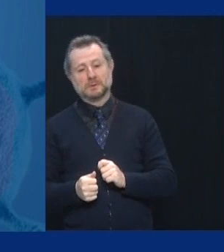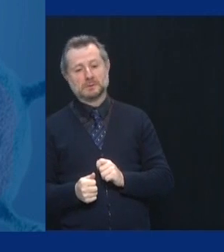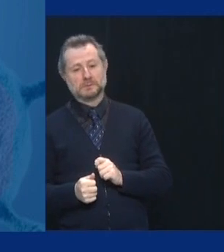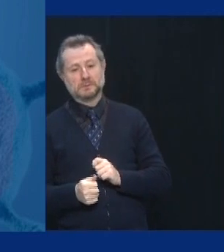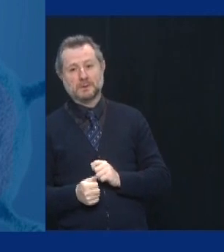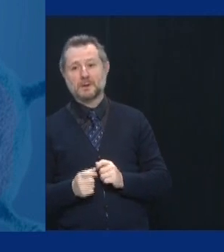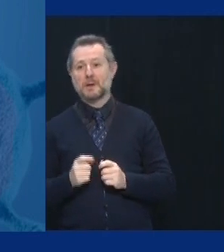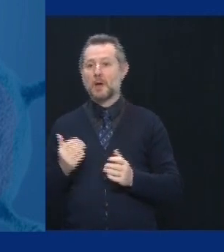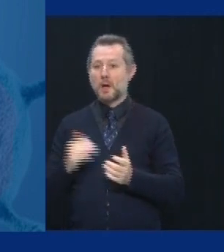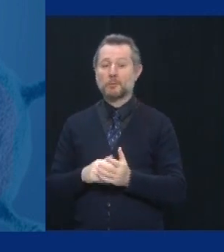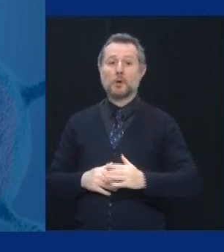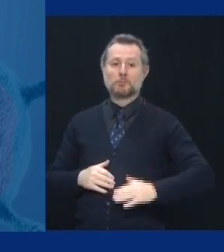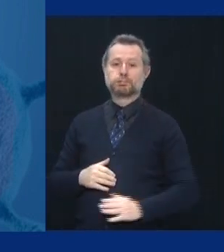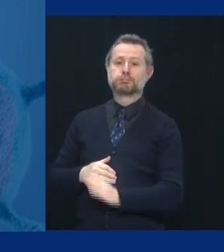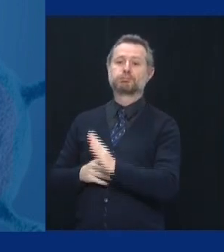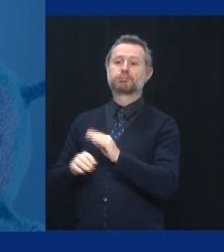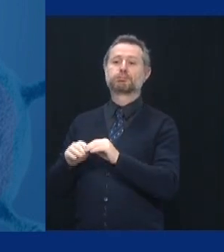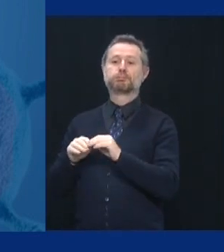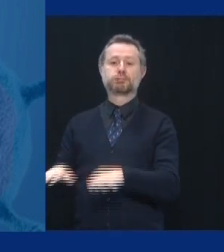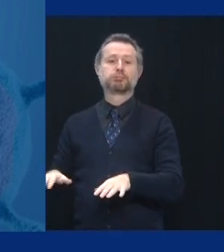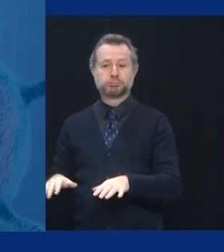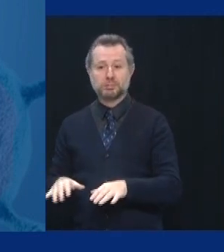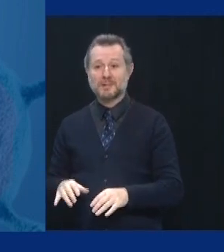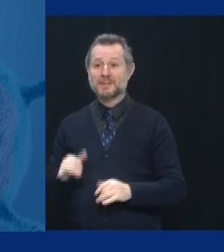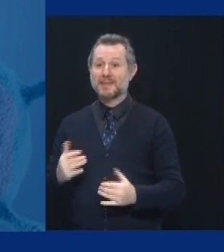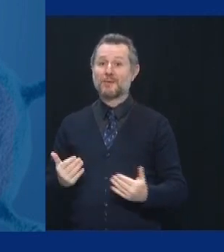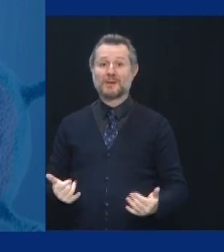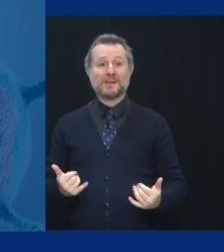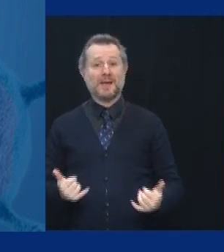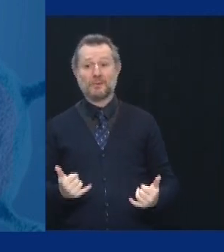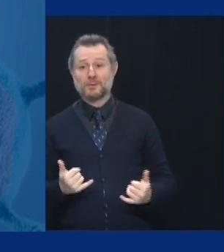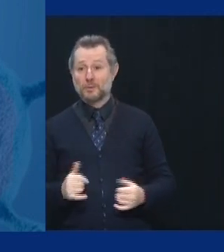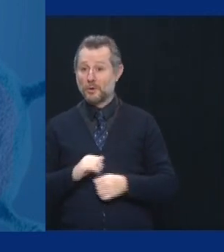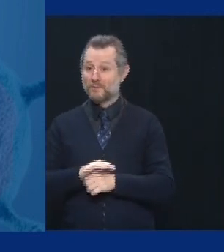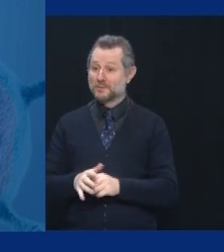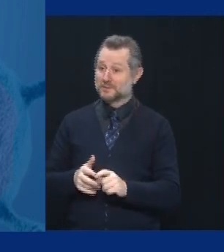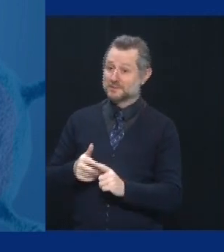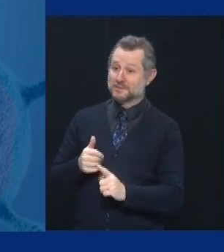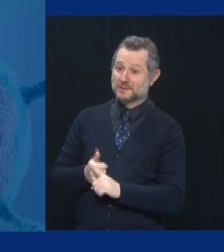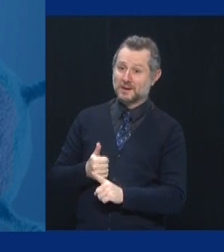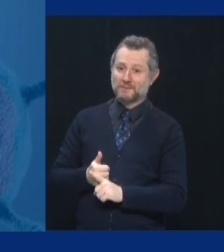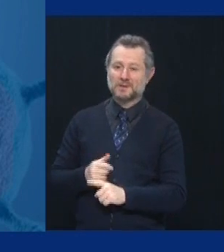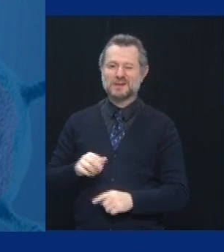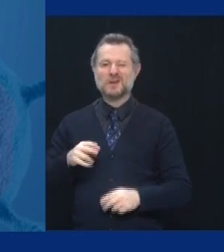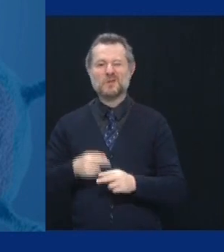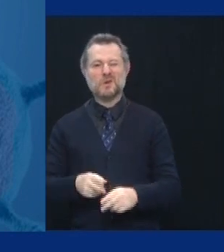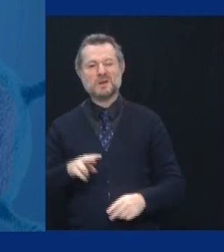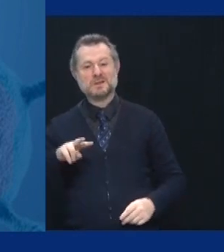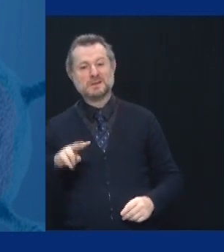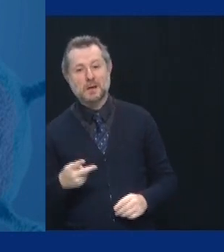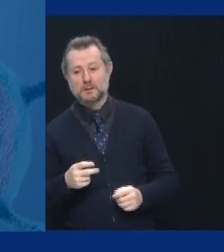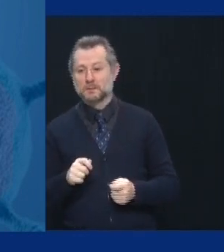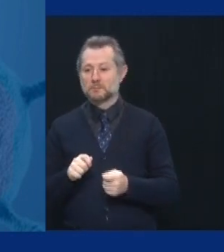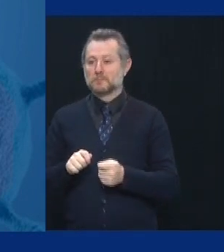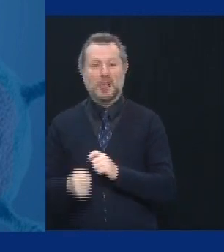AND THE SECOND STRAIN DID MORE DAMAGE THAN THE FIRST STRAIN. WE HAVE NOT SEEN A SECOND